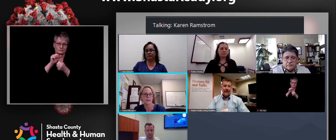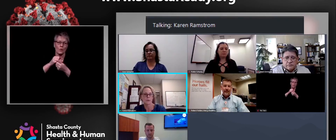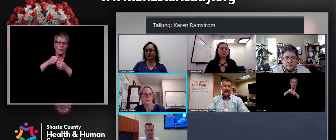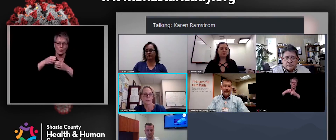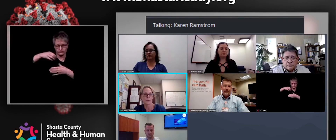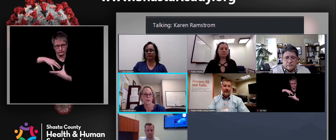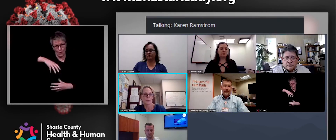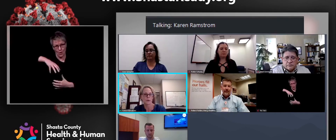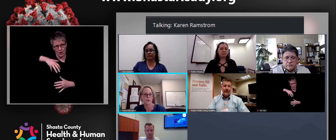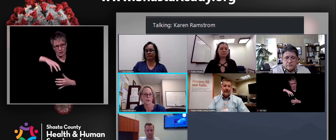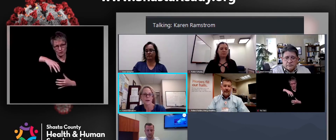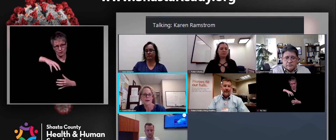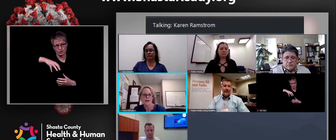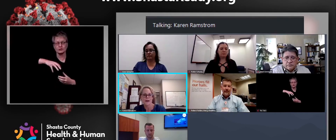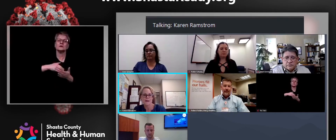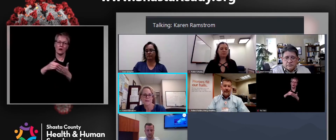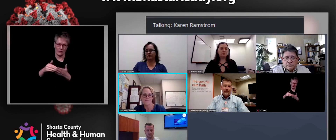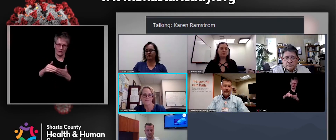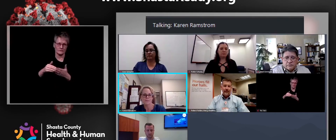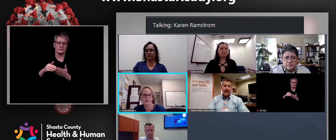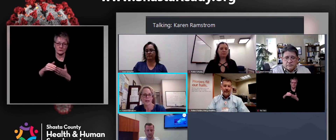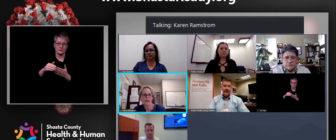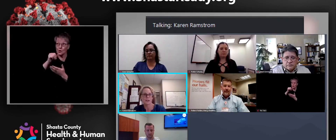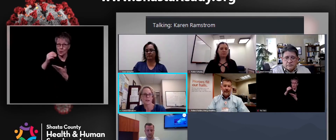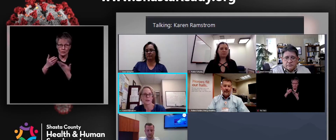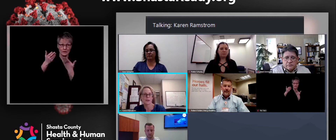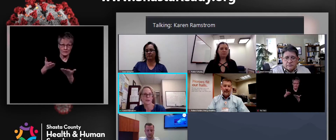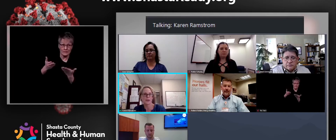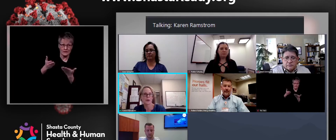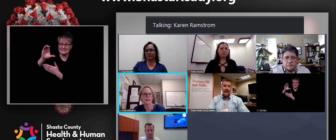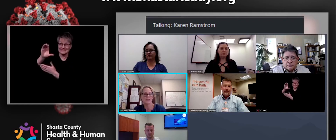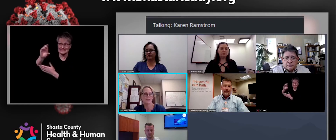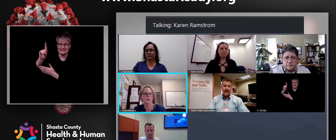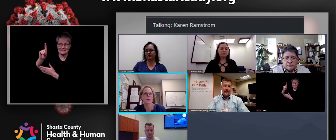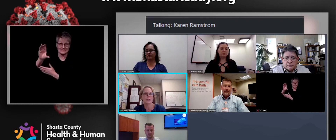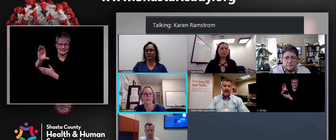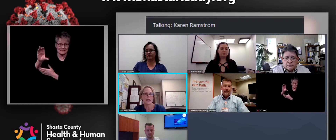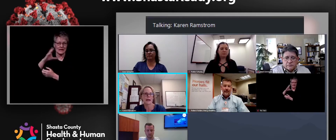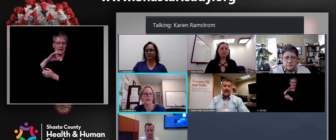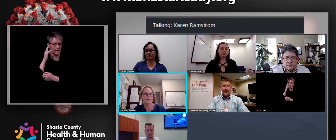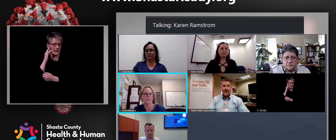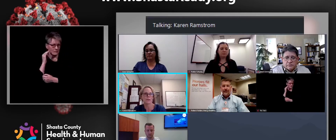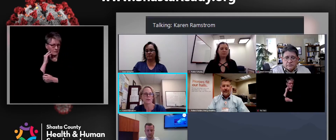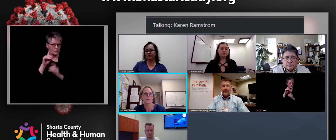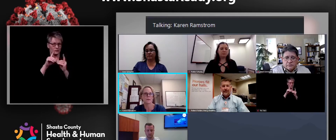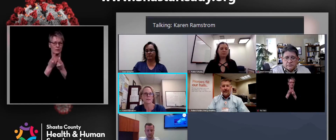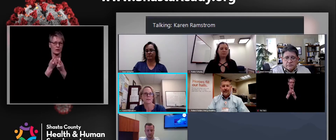CDC and California Department of Public Health. And your mask is only going to have the germs